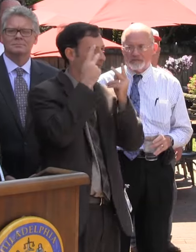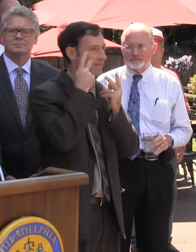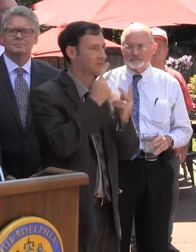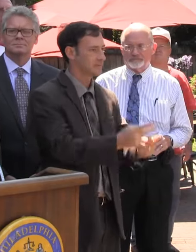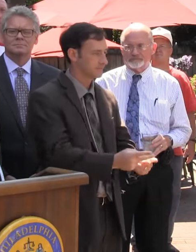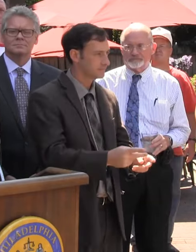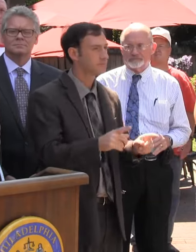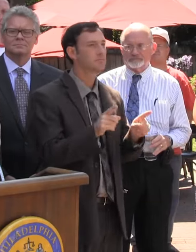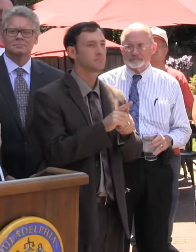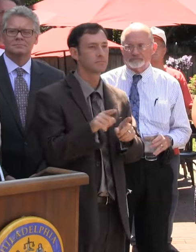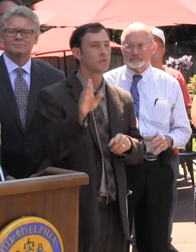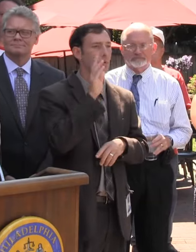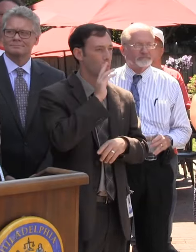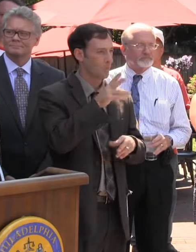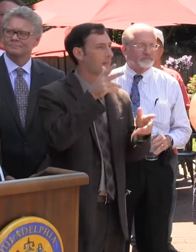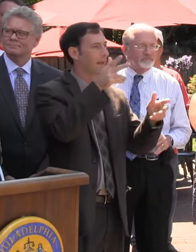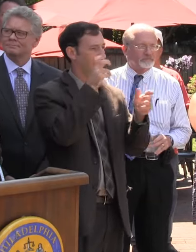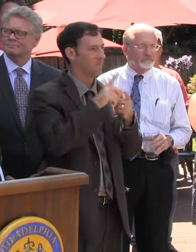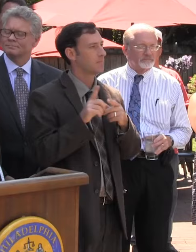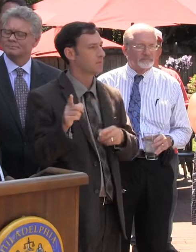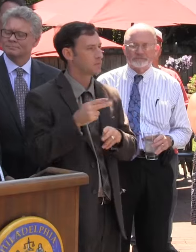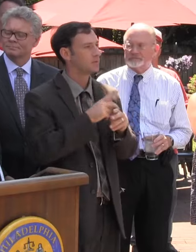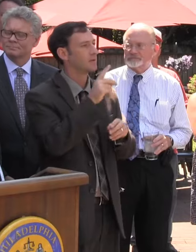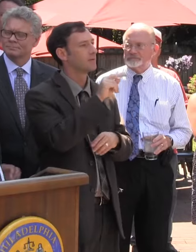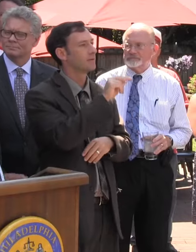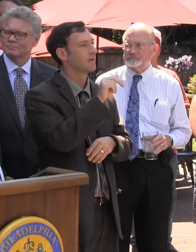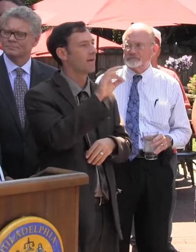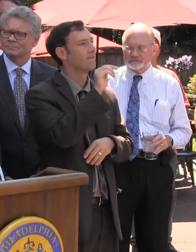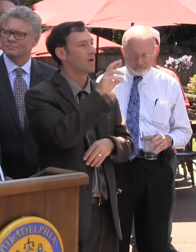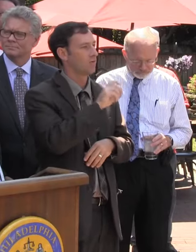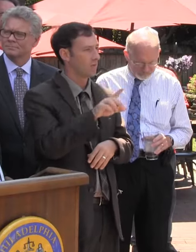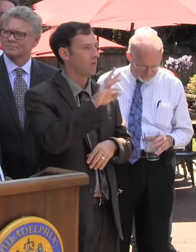of course, and you'll hear from her in a second, Donna Farrell, World Meeting of Families,